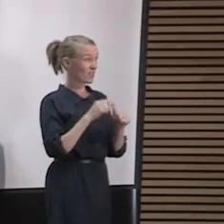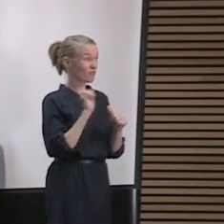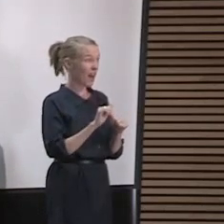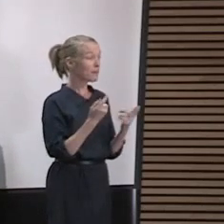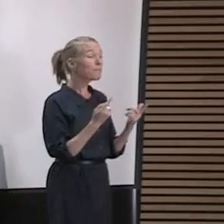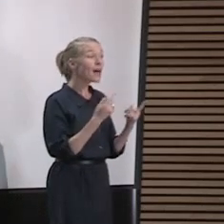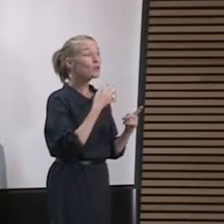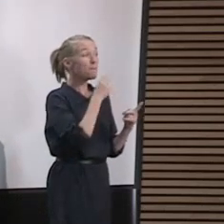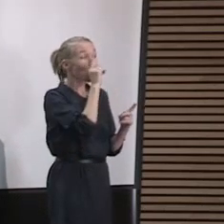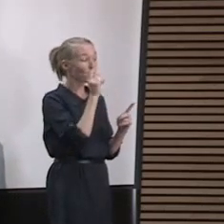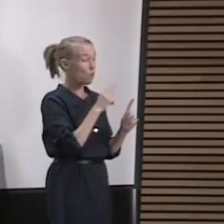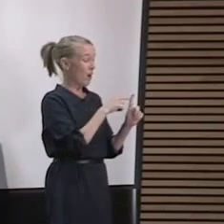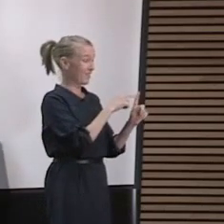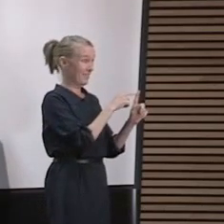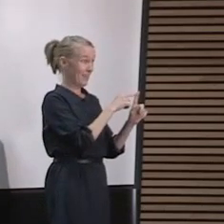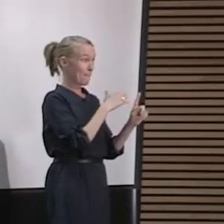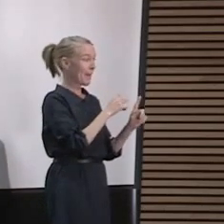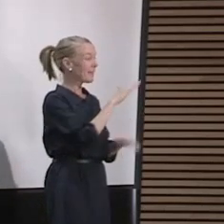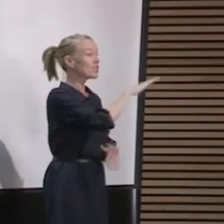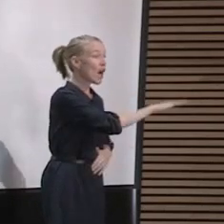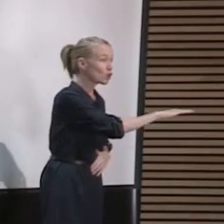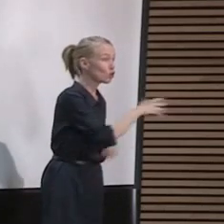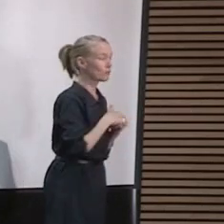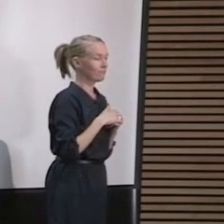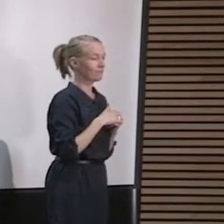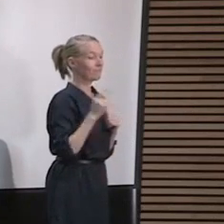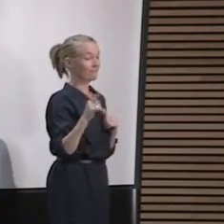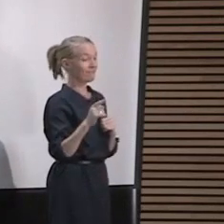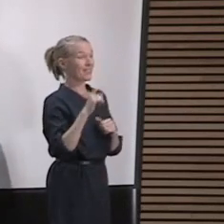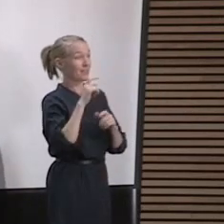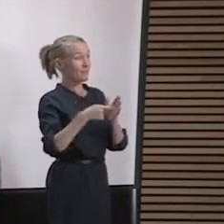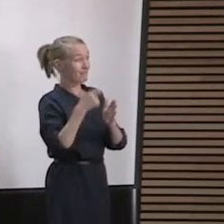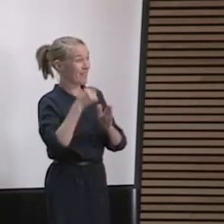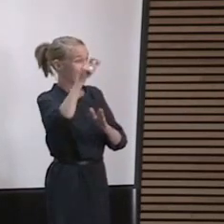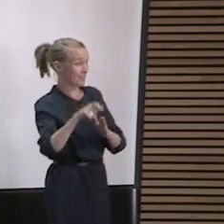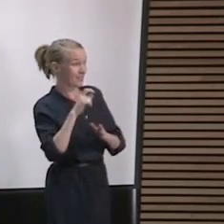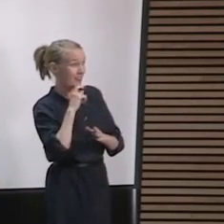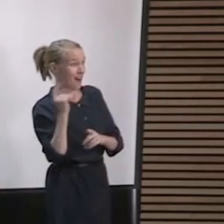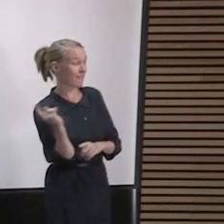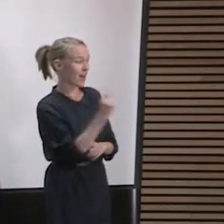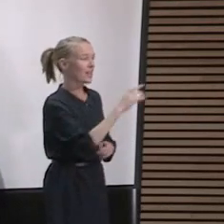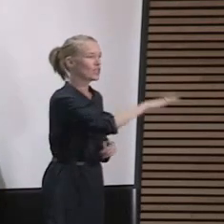That's right. There wasn't physical contact. But there could have been a contaminated surface -